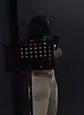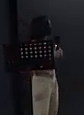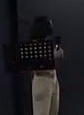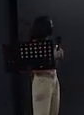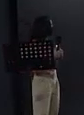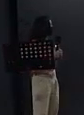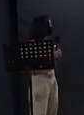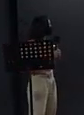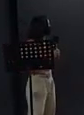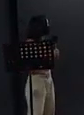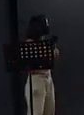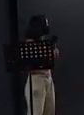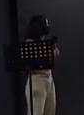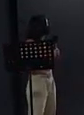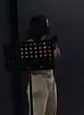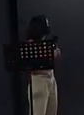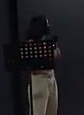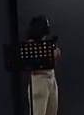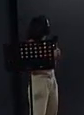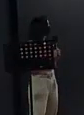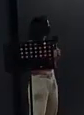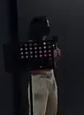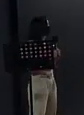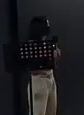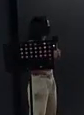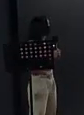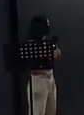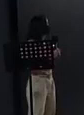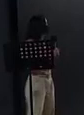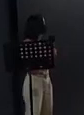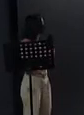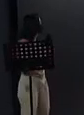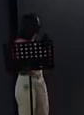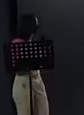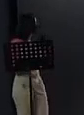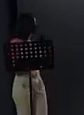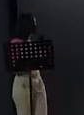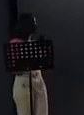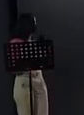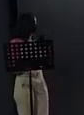on seed capital but thank you for being with us. Thank you very much Lorena and a